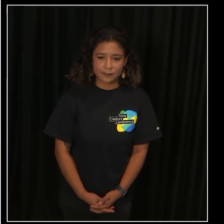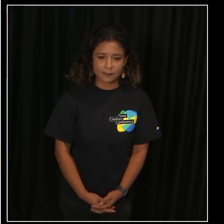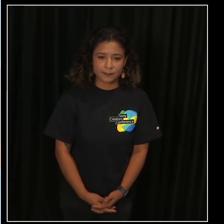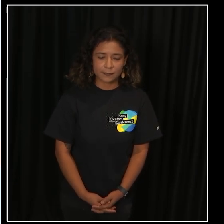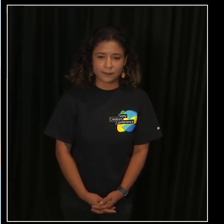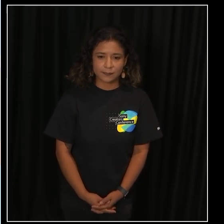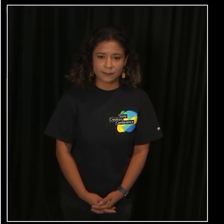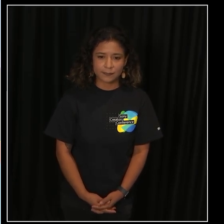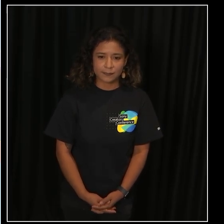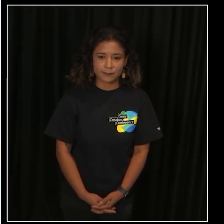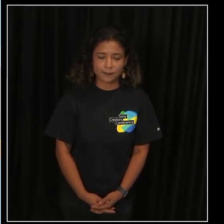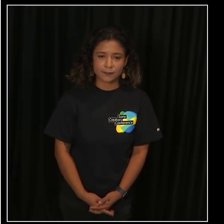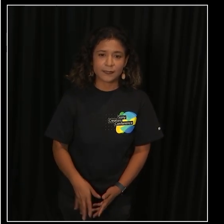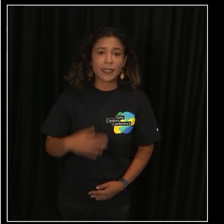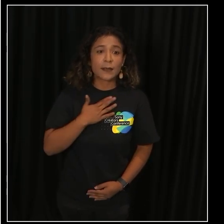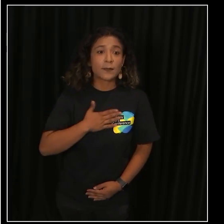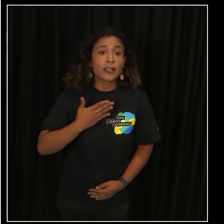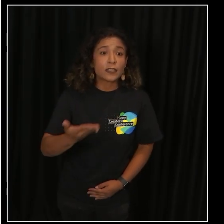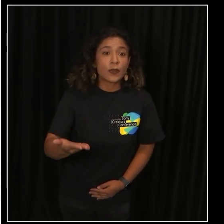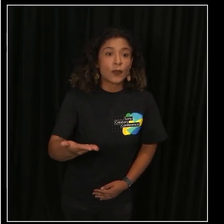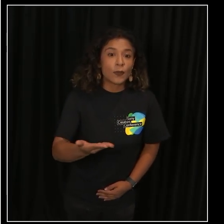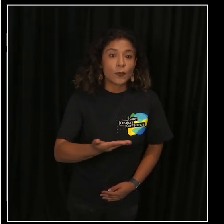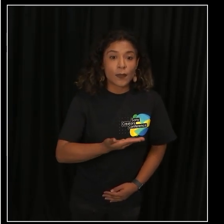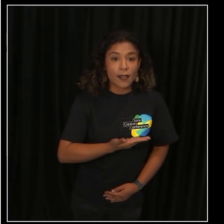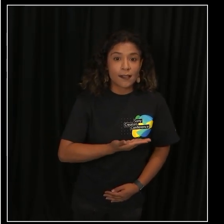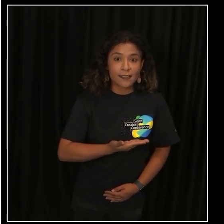Please welcome Logan Olson and Nasser Khalid.